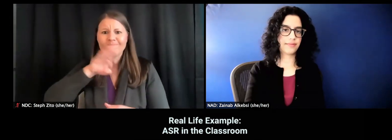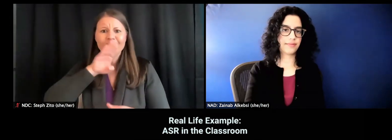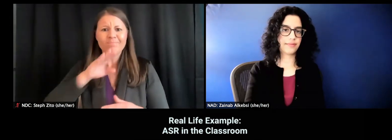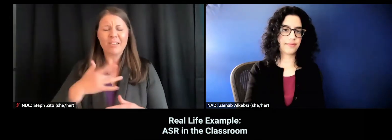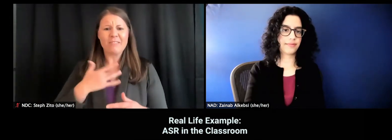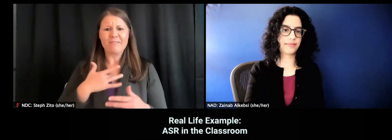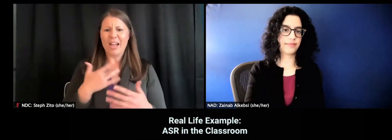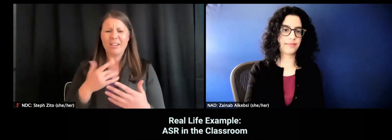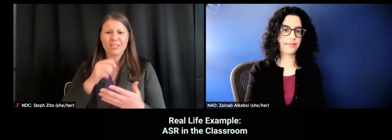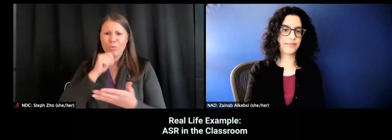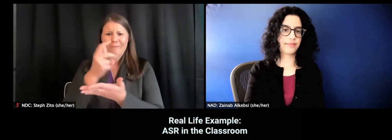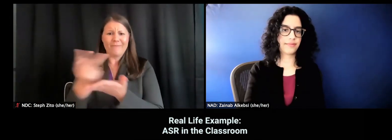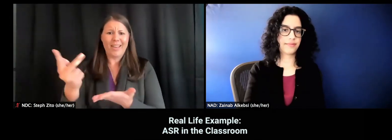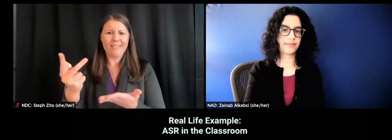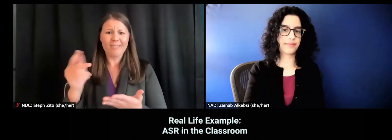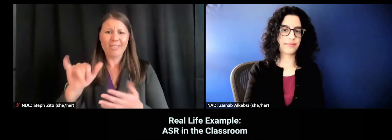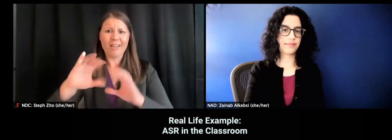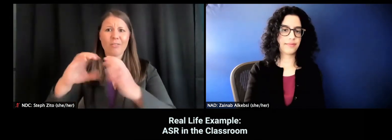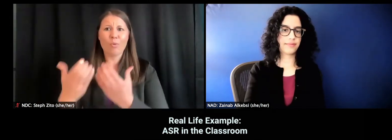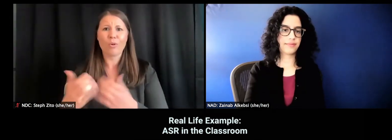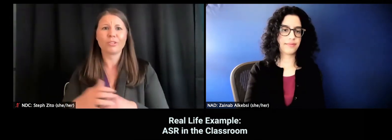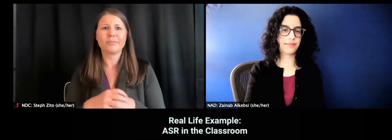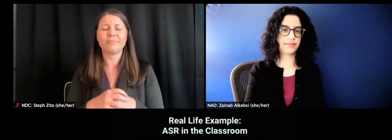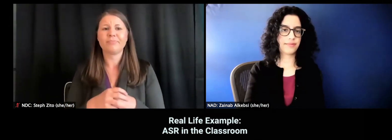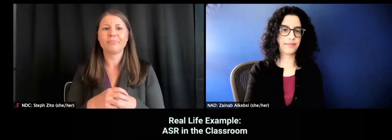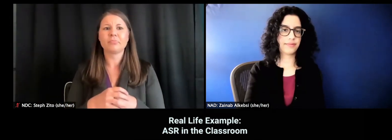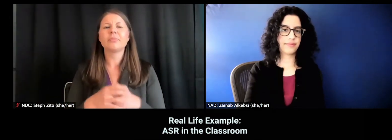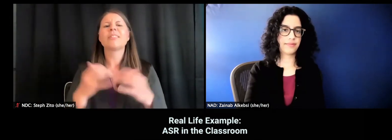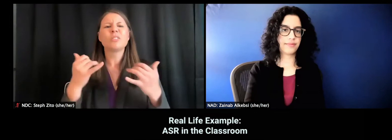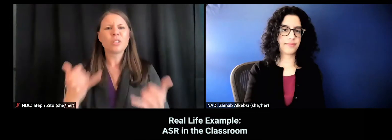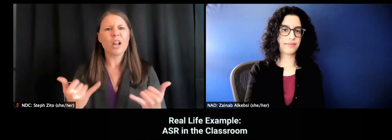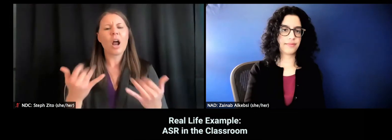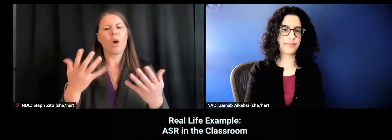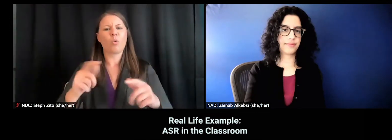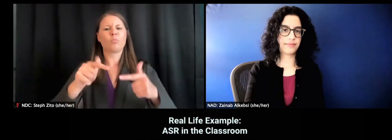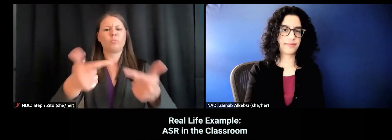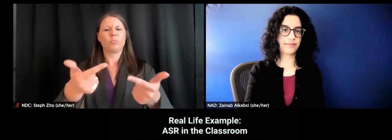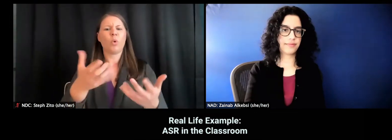that they would fail the course because of the ASR.